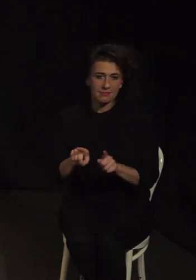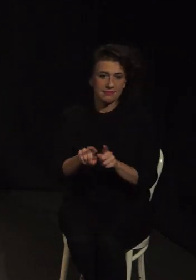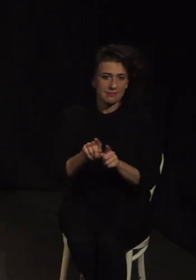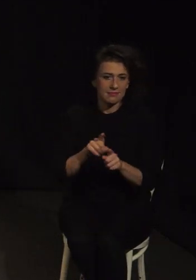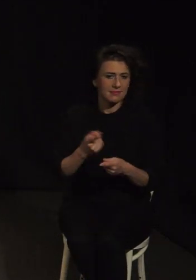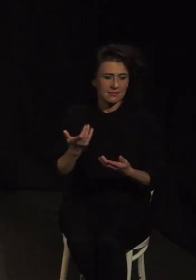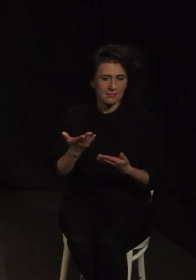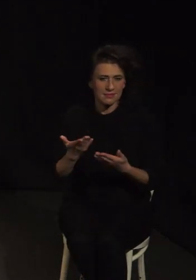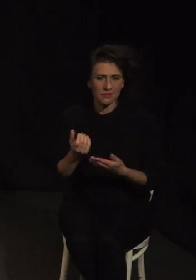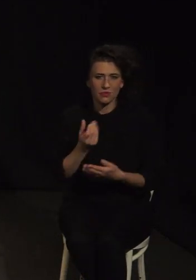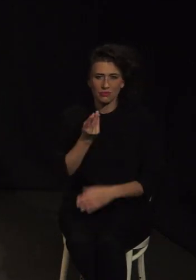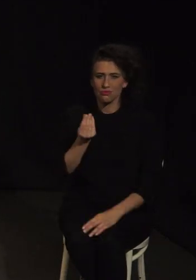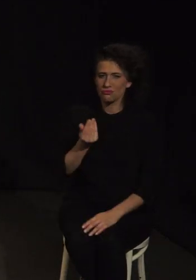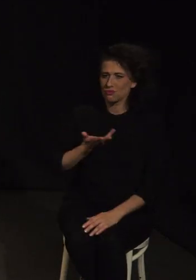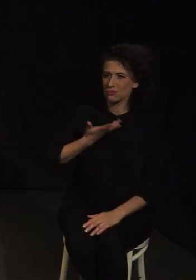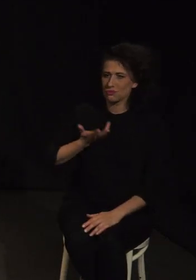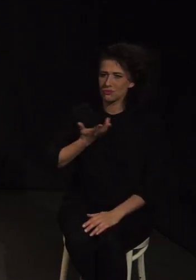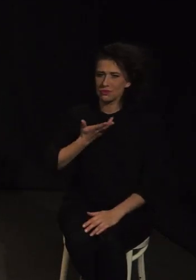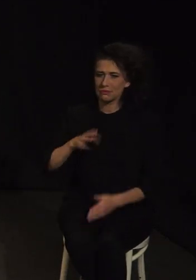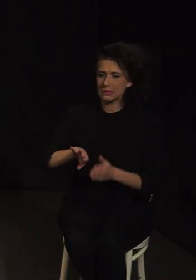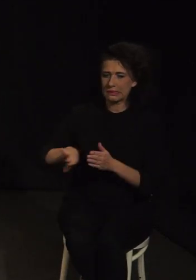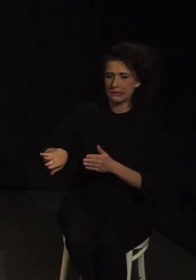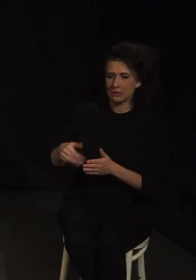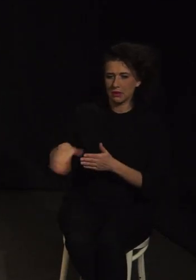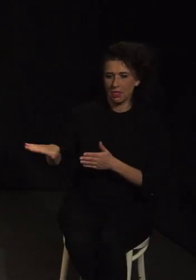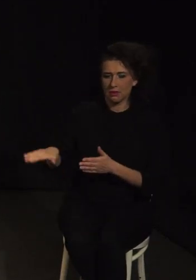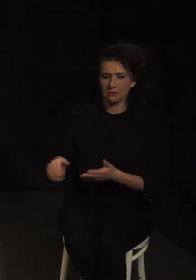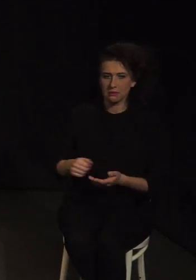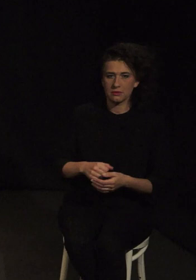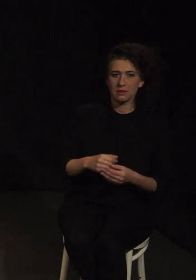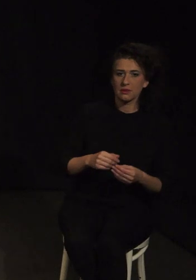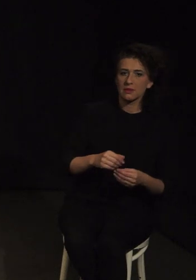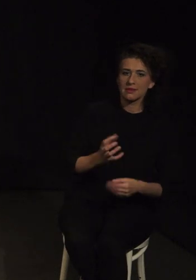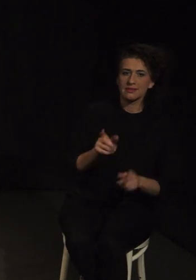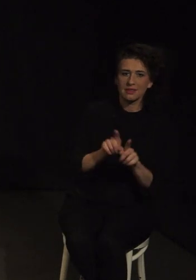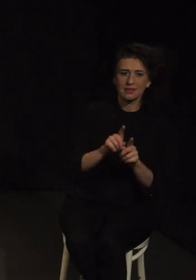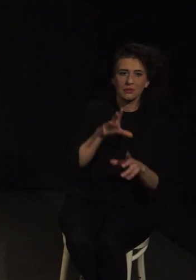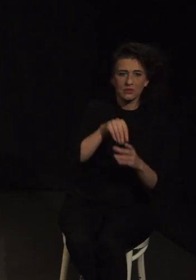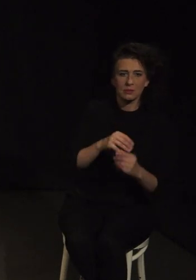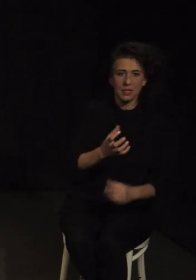Or amazing "Captain Rykow." It would also be worth telling about.